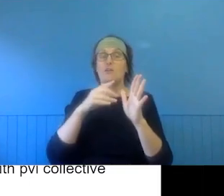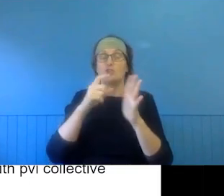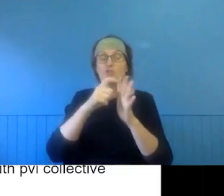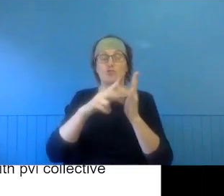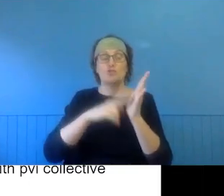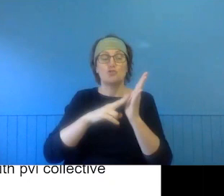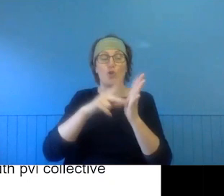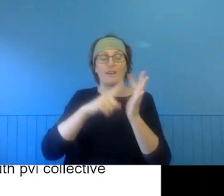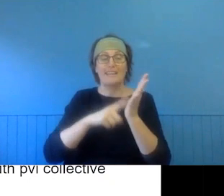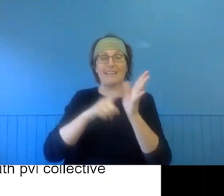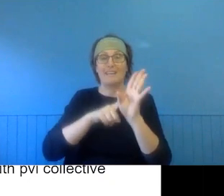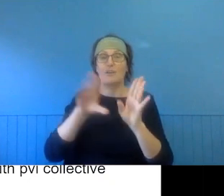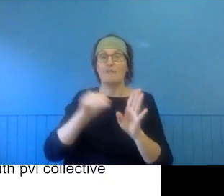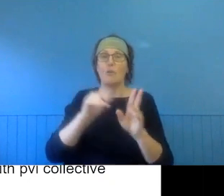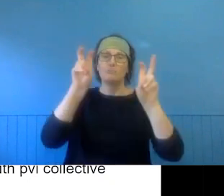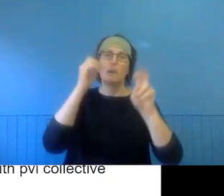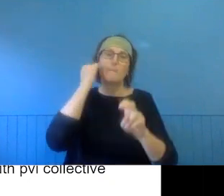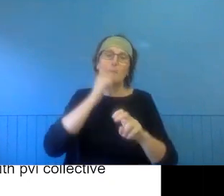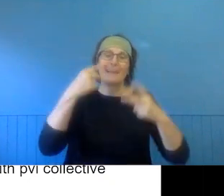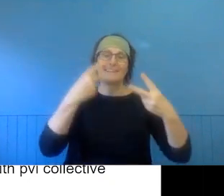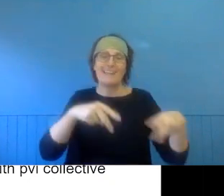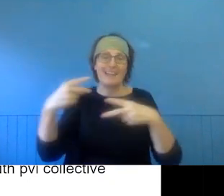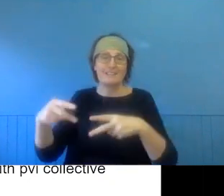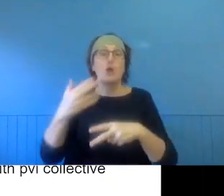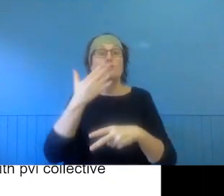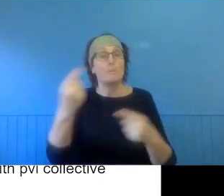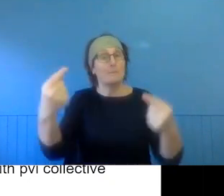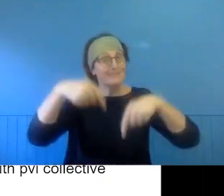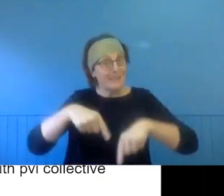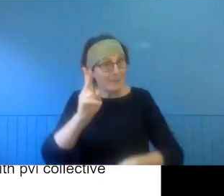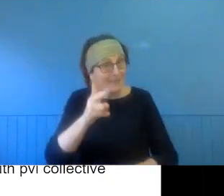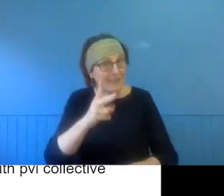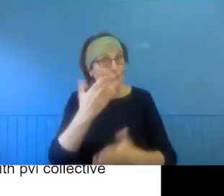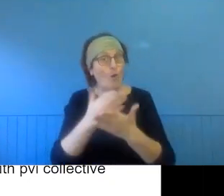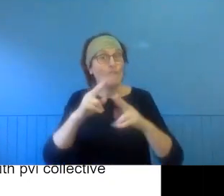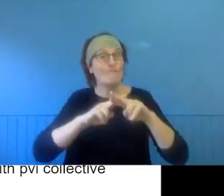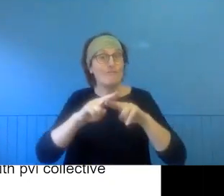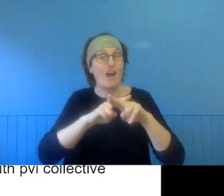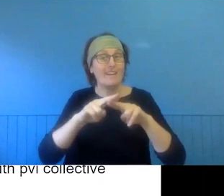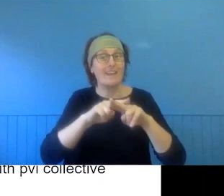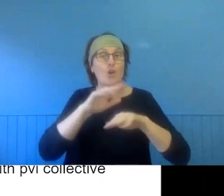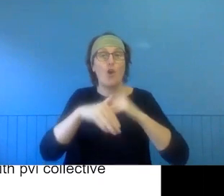Please join us on Friday for scal balancing Responsibility An no